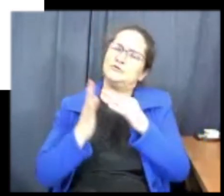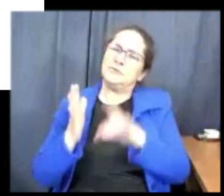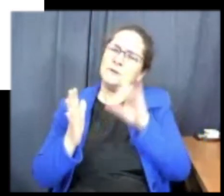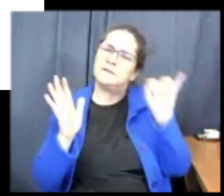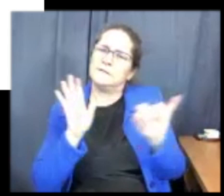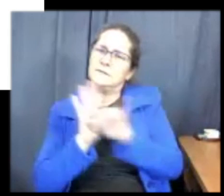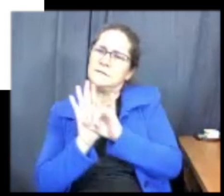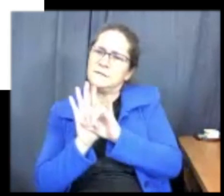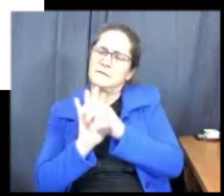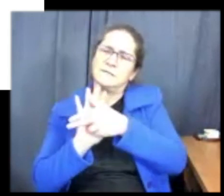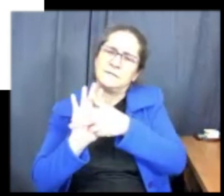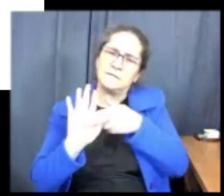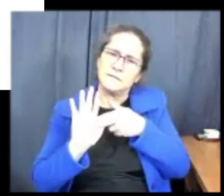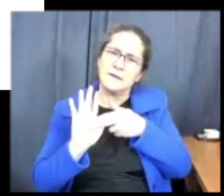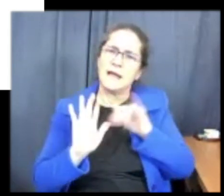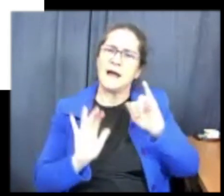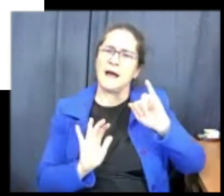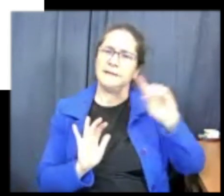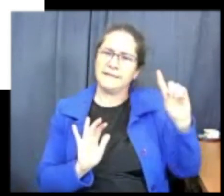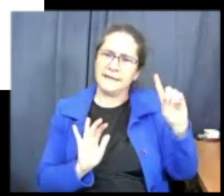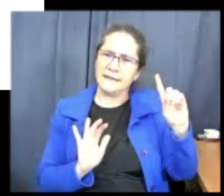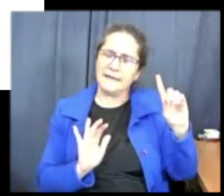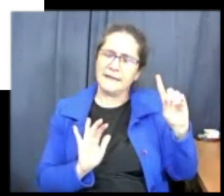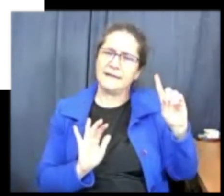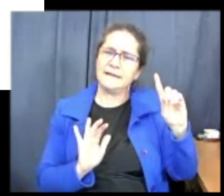for intellectual disabilities and again